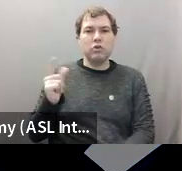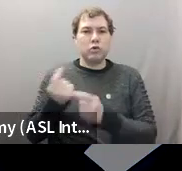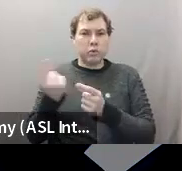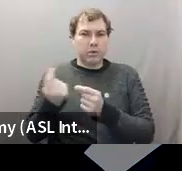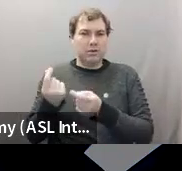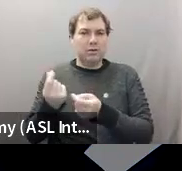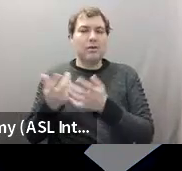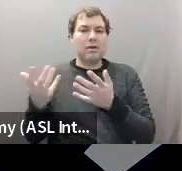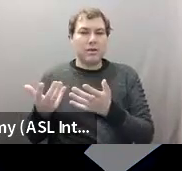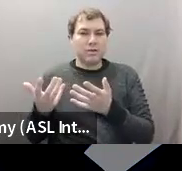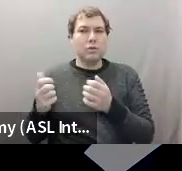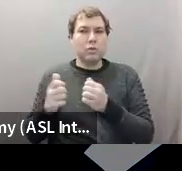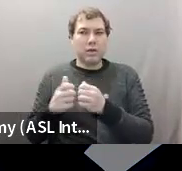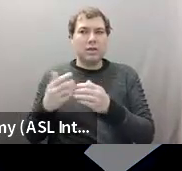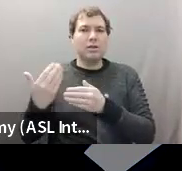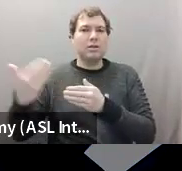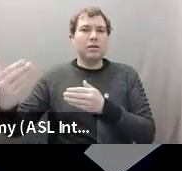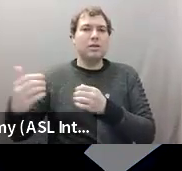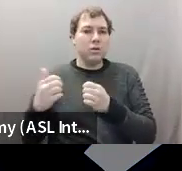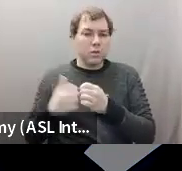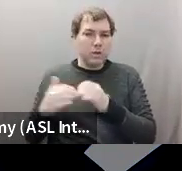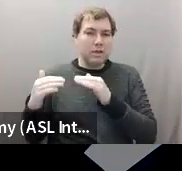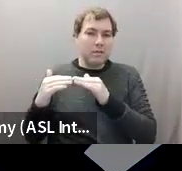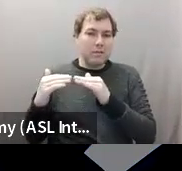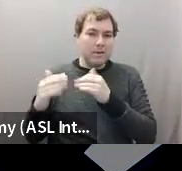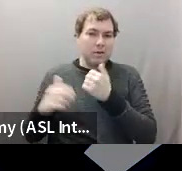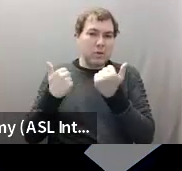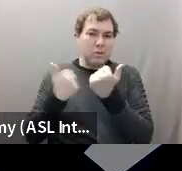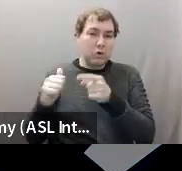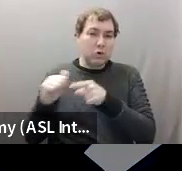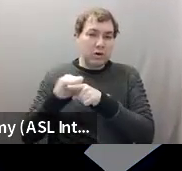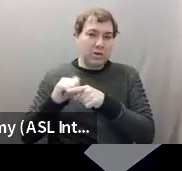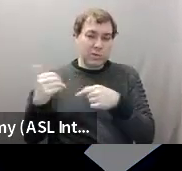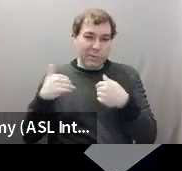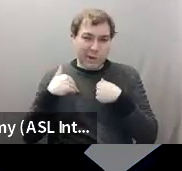james turner: coming up with the pre-support training james turner: that we will be having on next